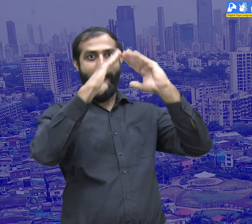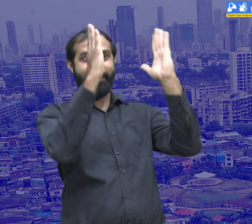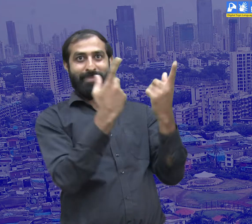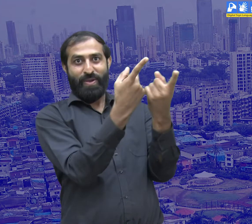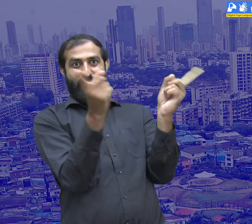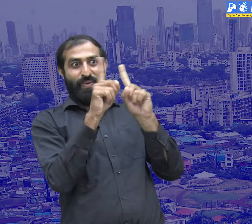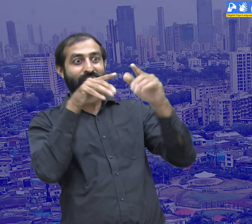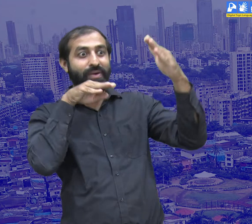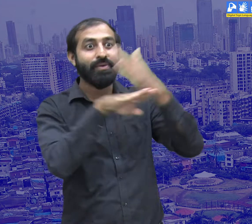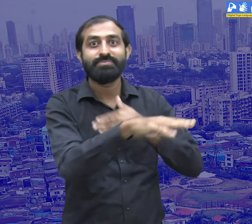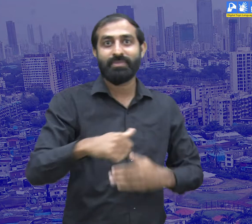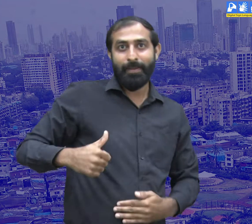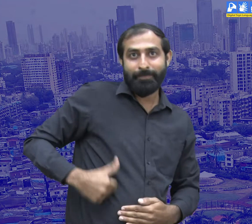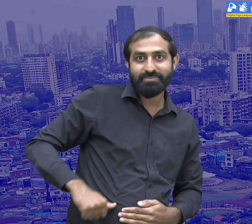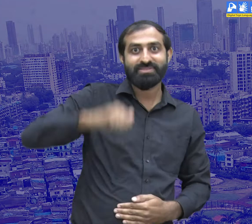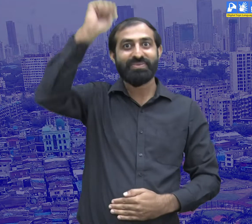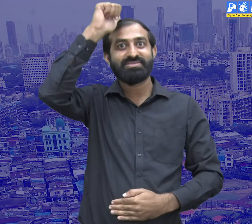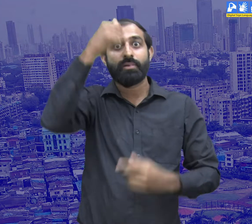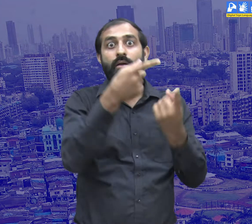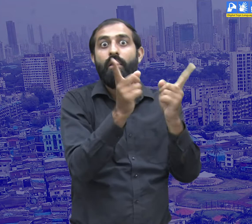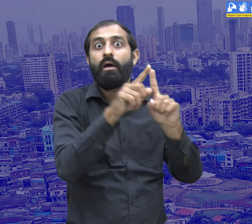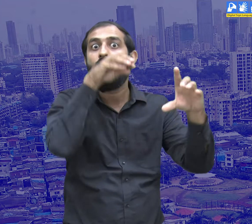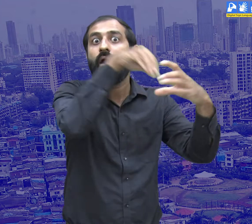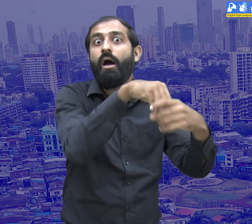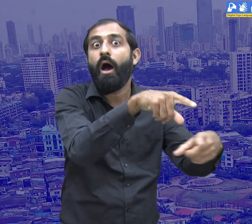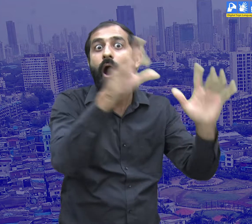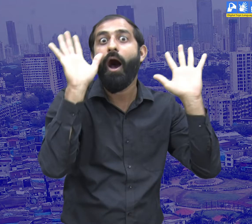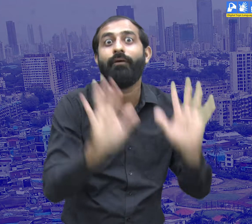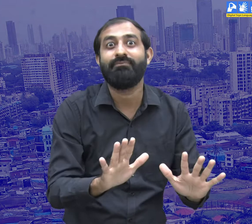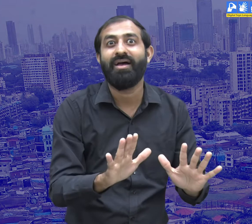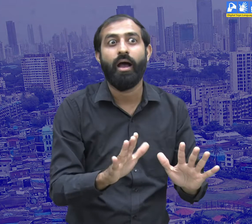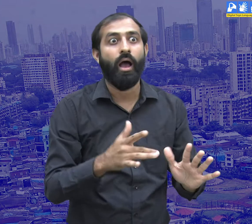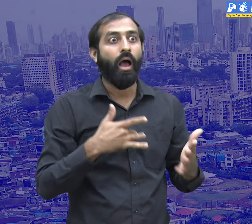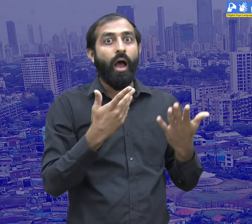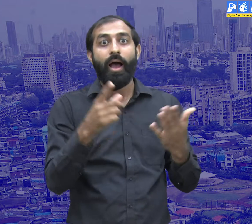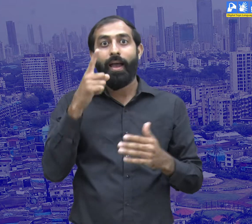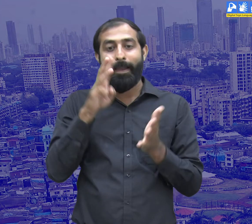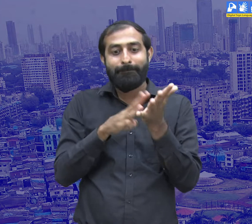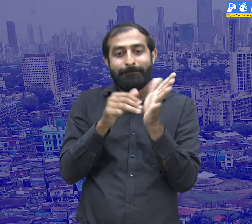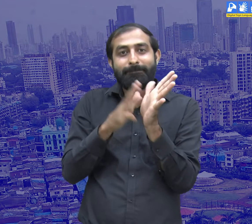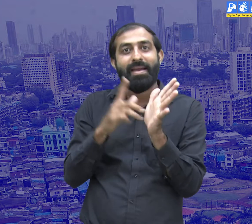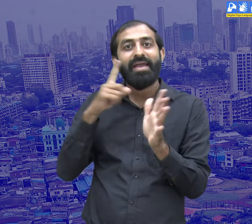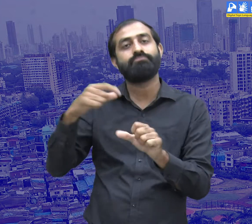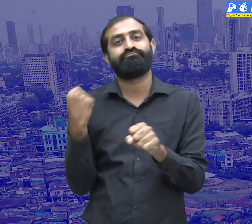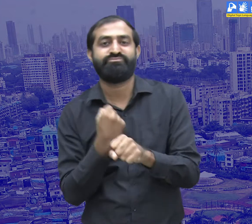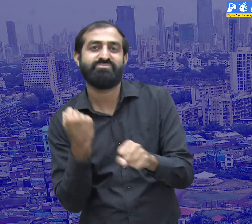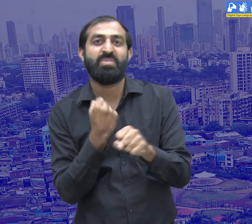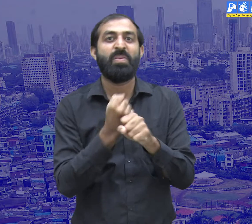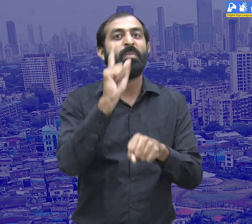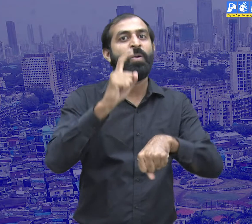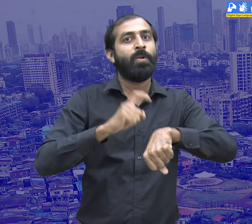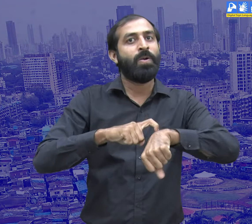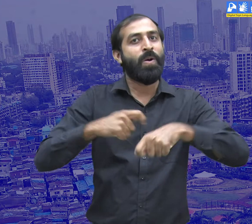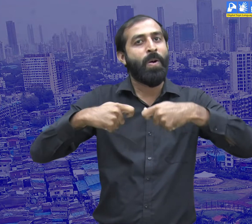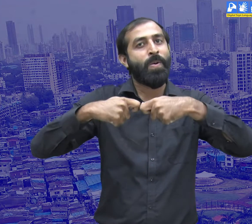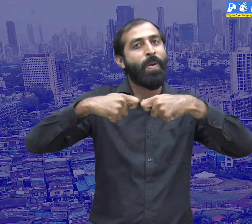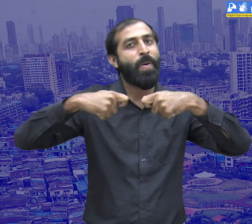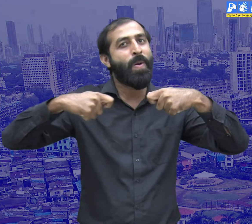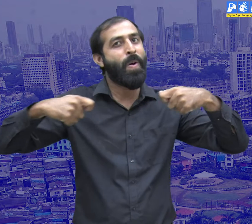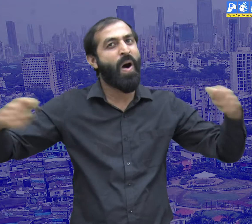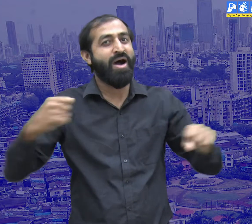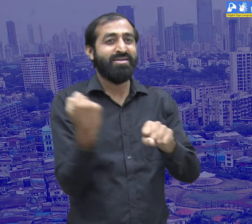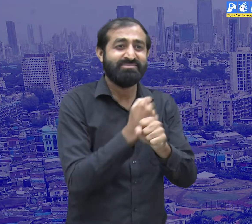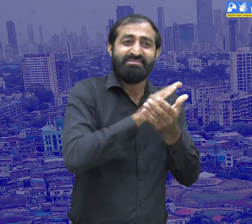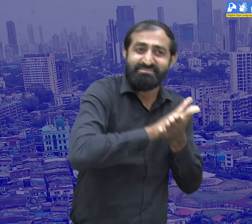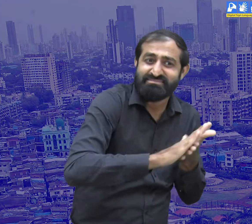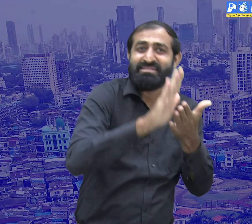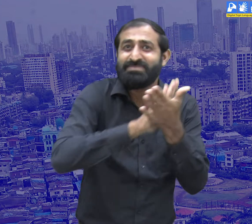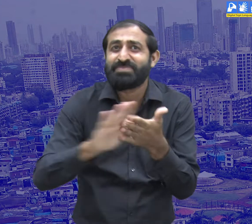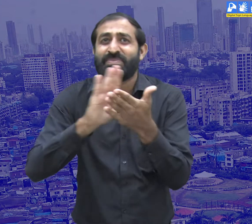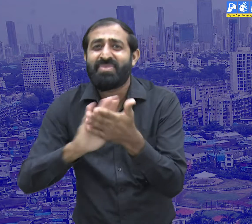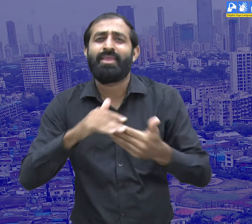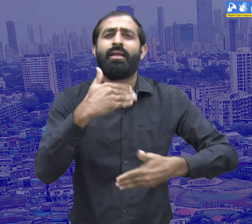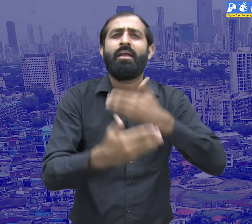Their toilet was also in the house. It took mami a lot of time to clean Babloo's house.